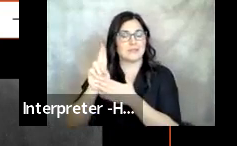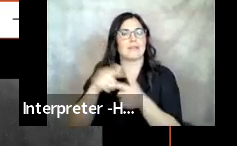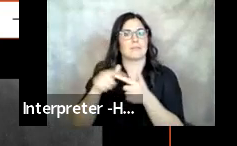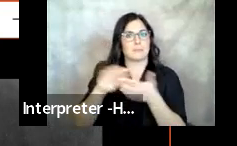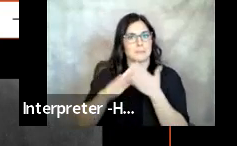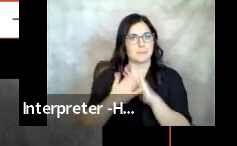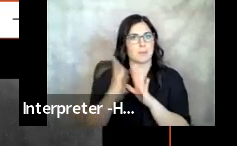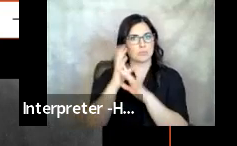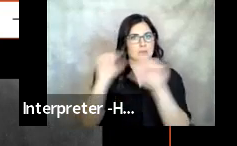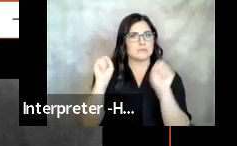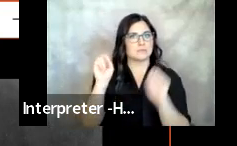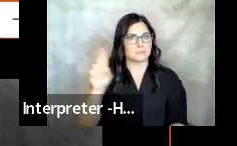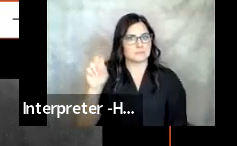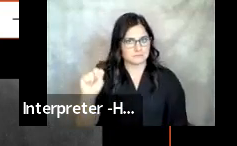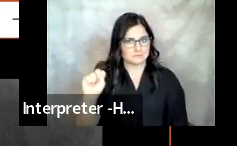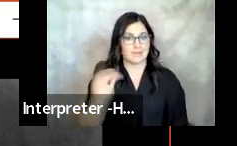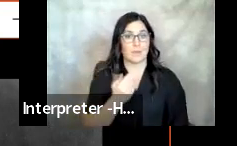Our first history professor present.